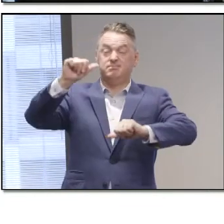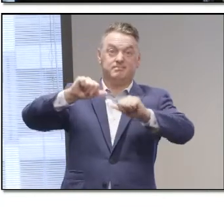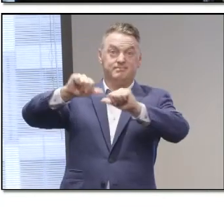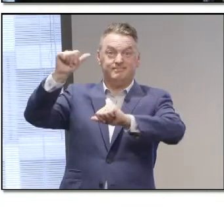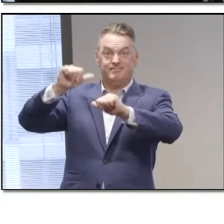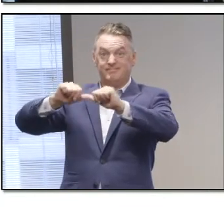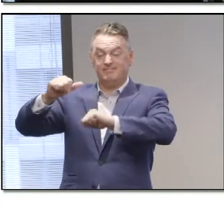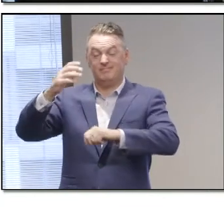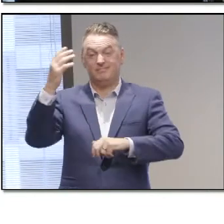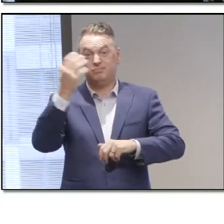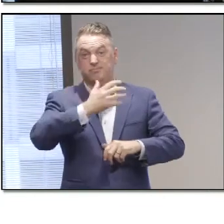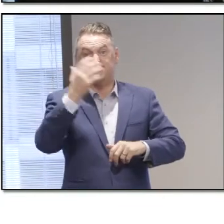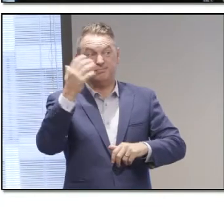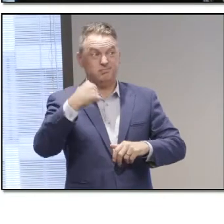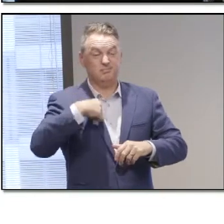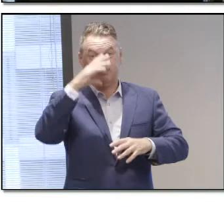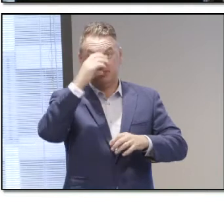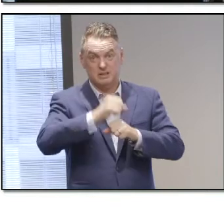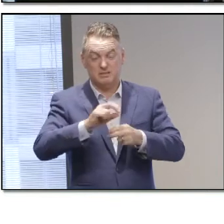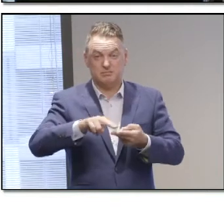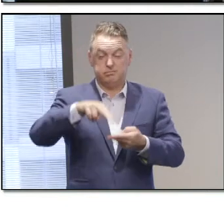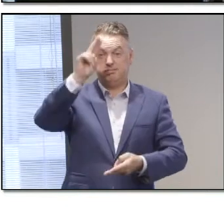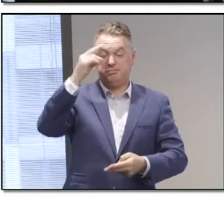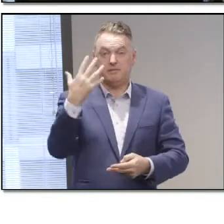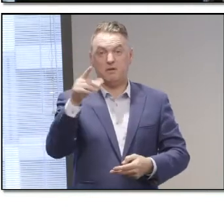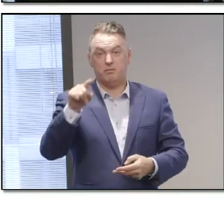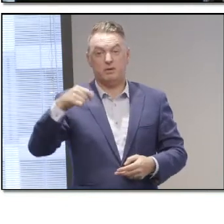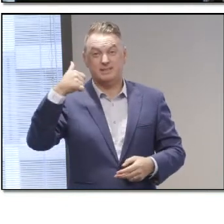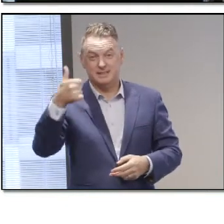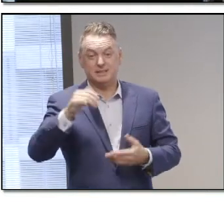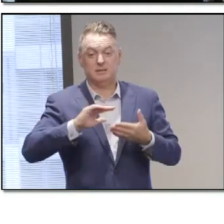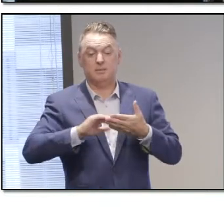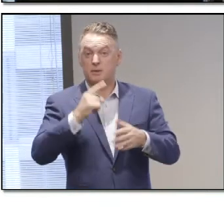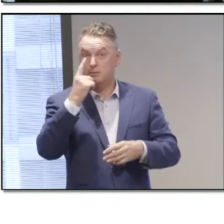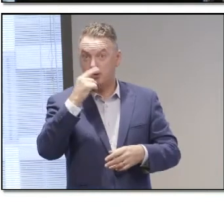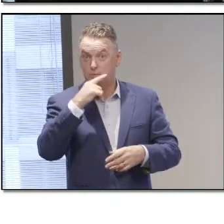and we're expected to increase to 5.6 million and clearly that will increase urbanisation,